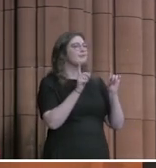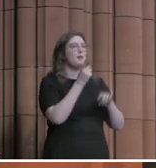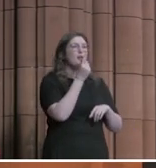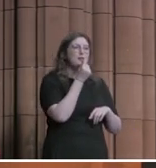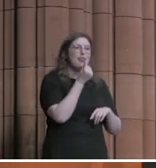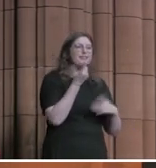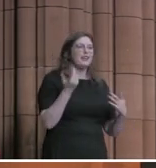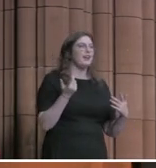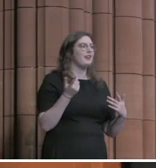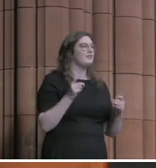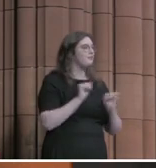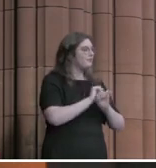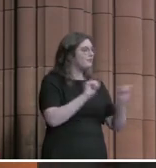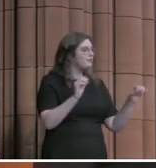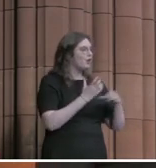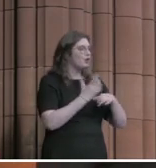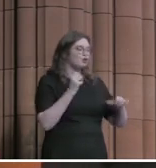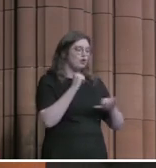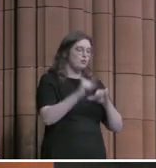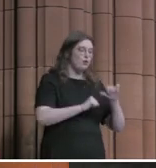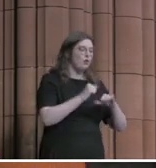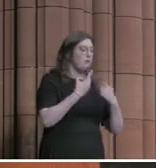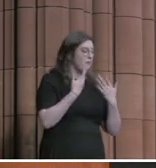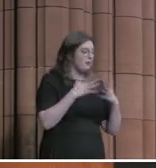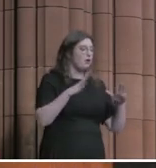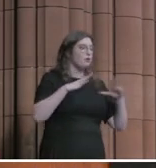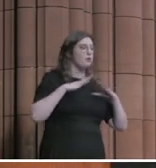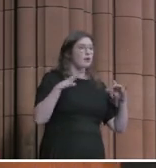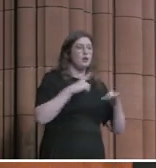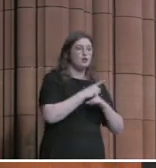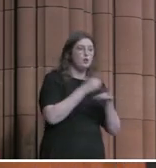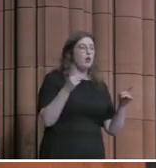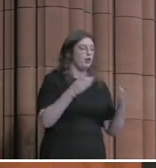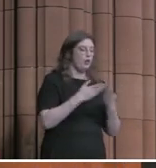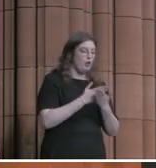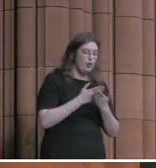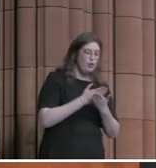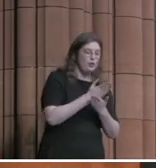Your degree programmes have prepared you to navigate these with creative and ethical leadership.